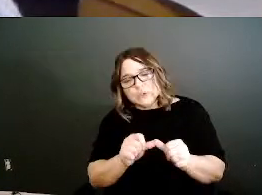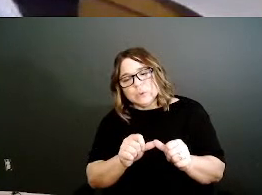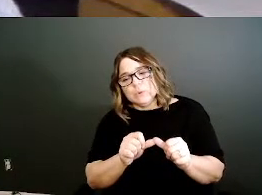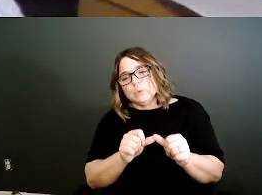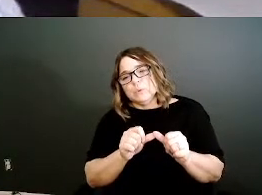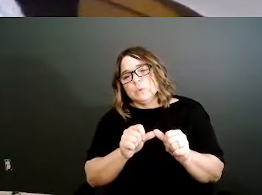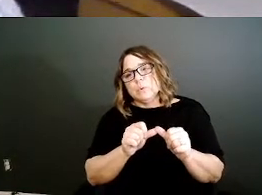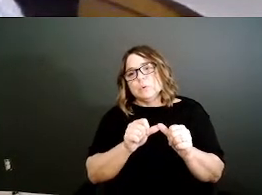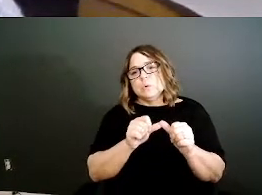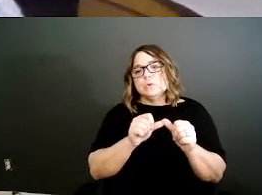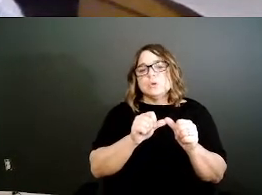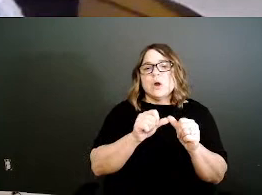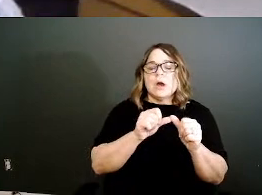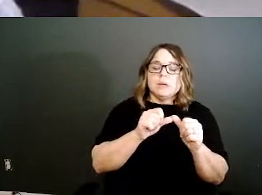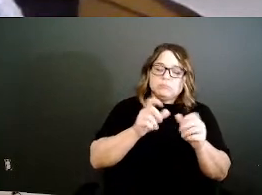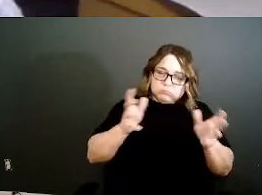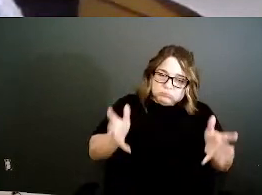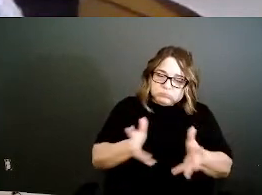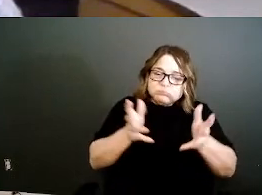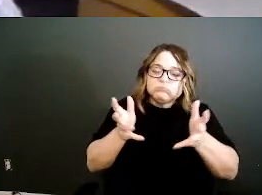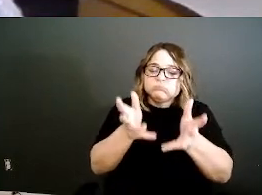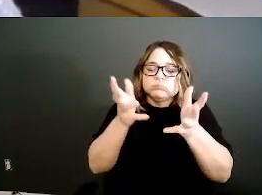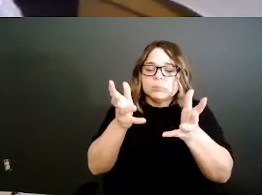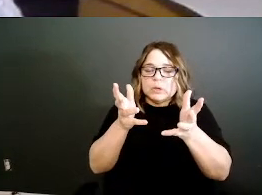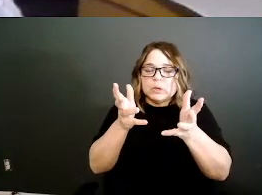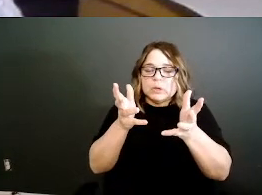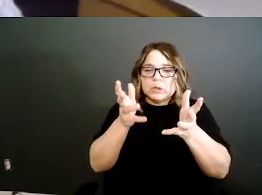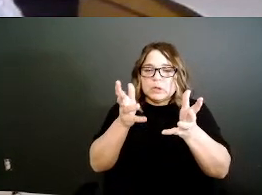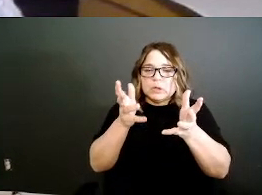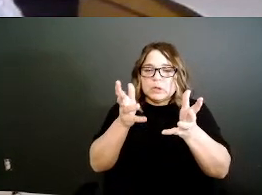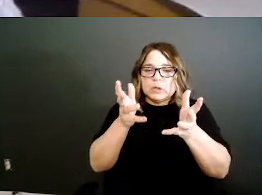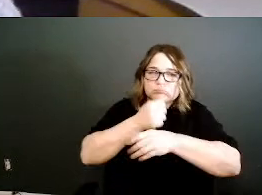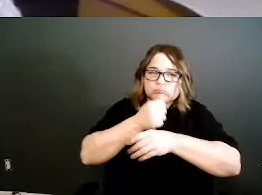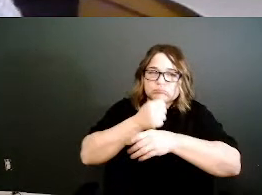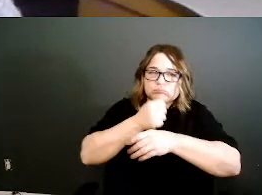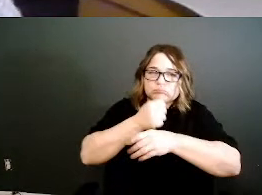INTRACTABLE ISSUES THAT ARE FACING ALMOST EVERY MAJOR CITY IN THIS COUNTRY,